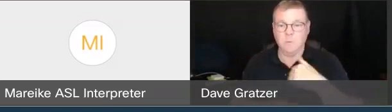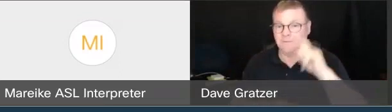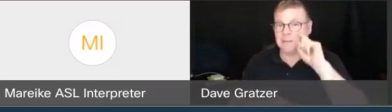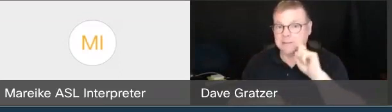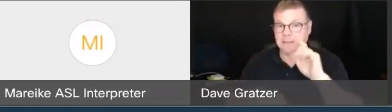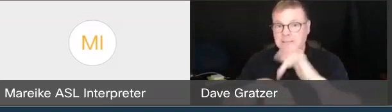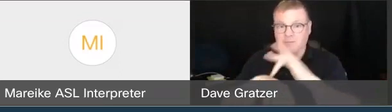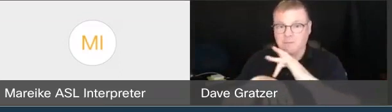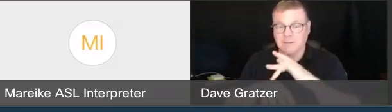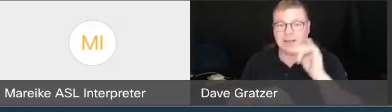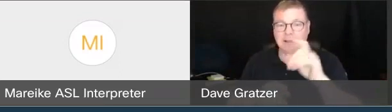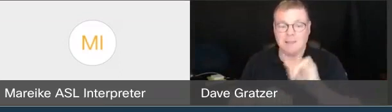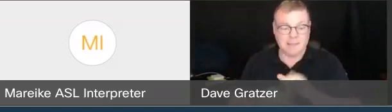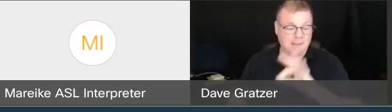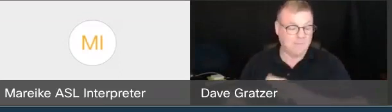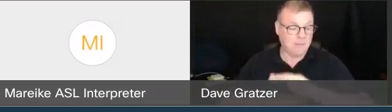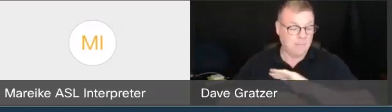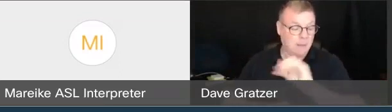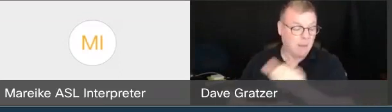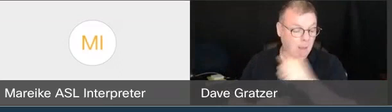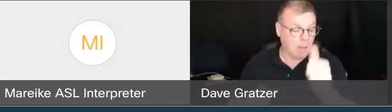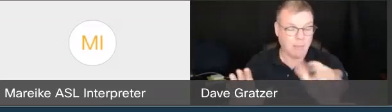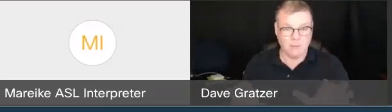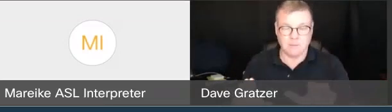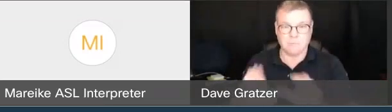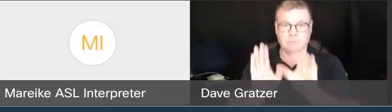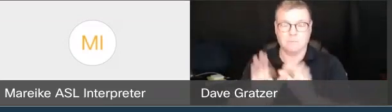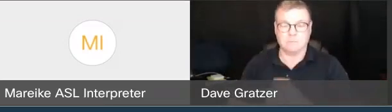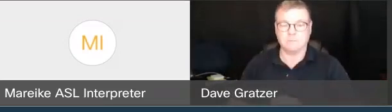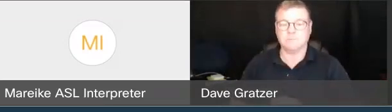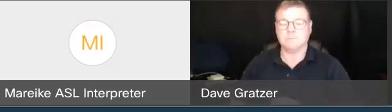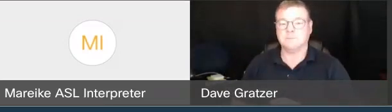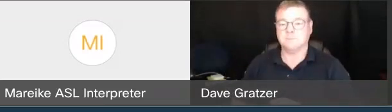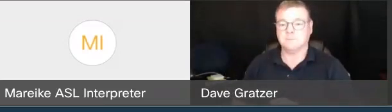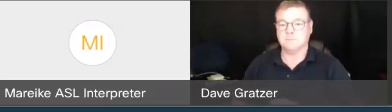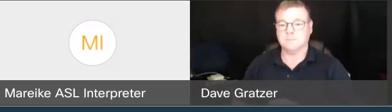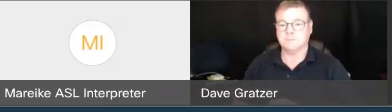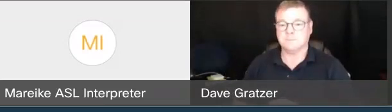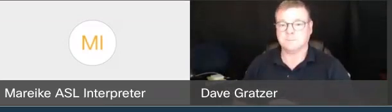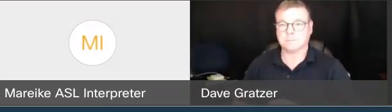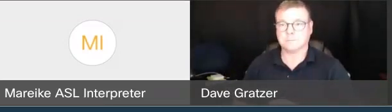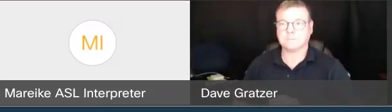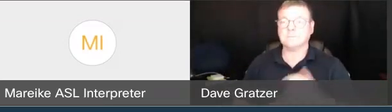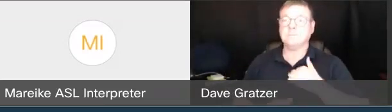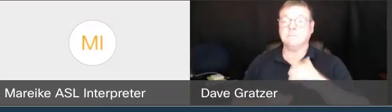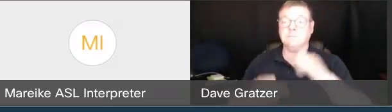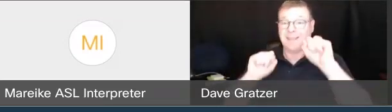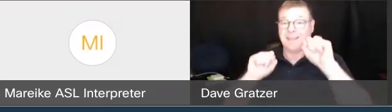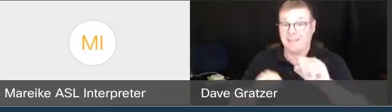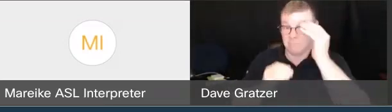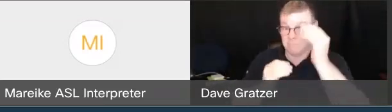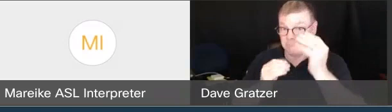meet the other criteria can be on a FACT team? - So I can say just from, from my perspective,